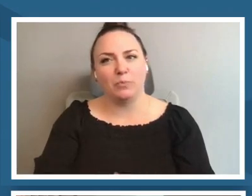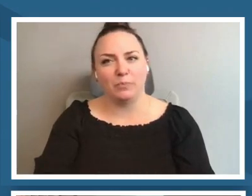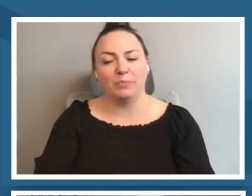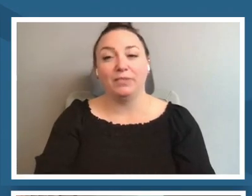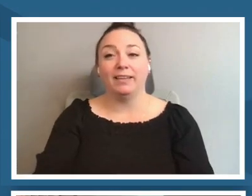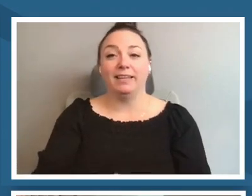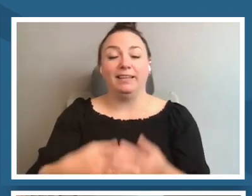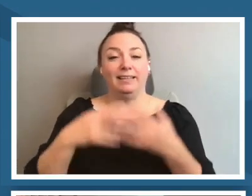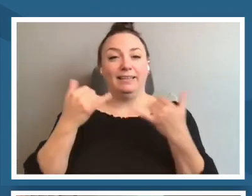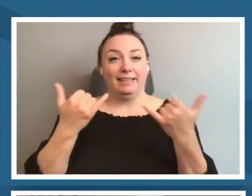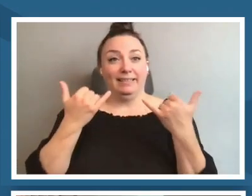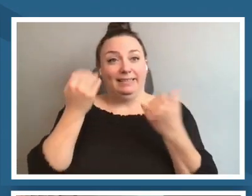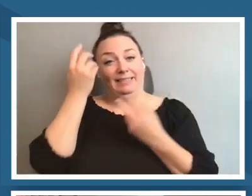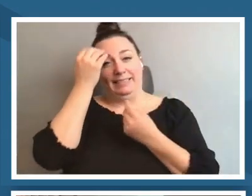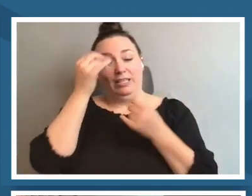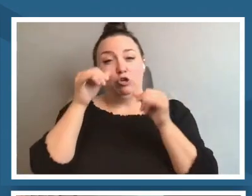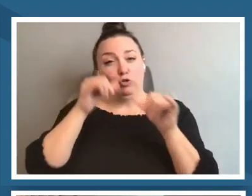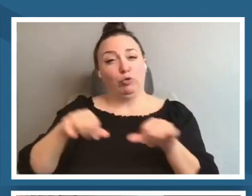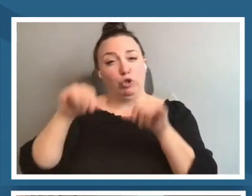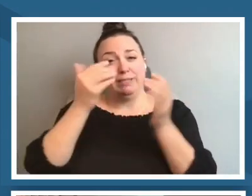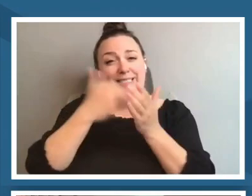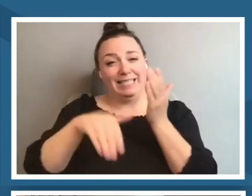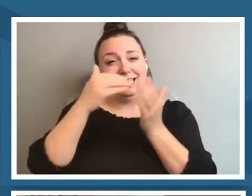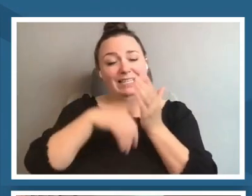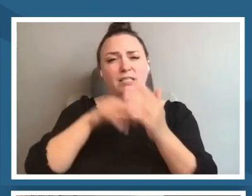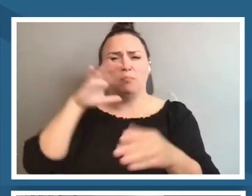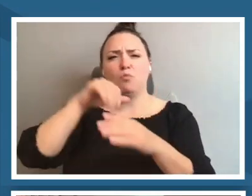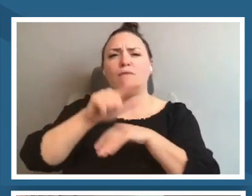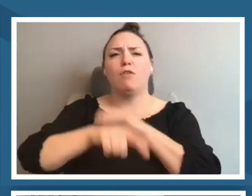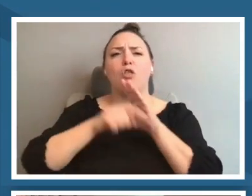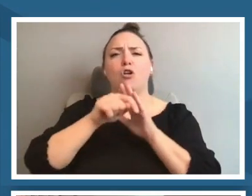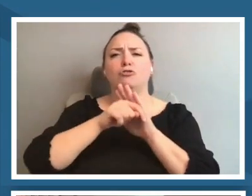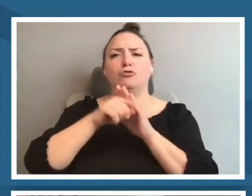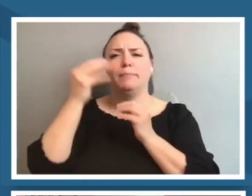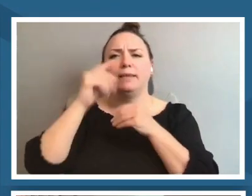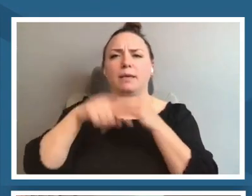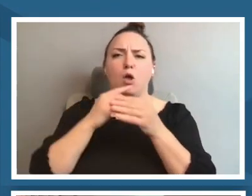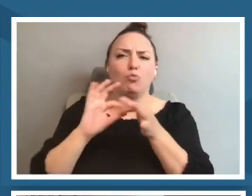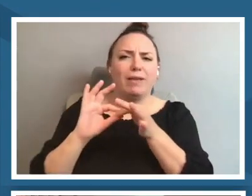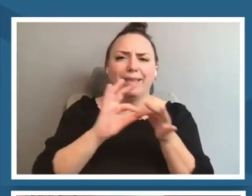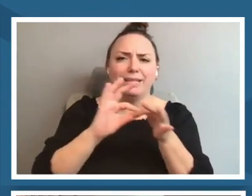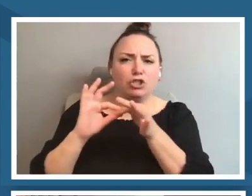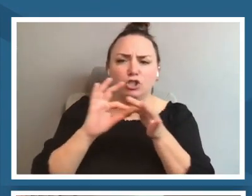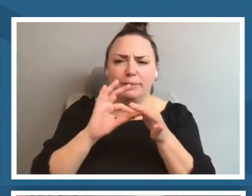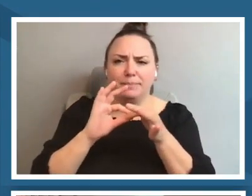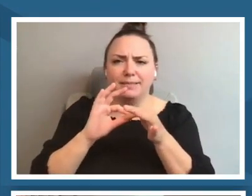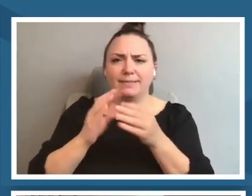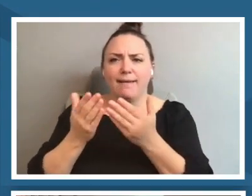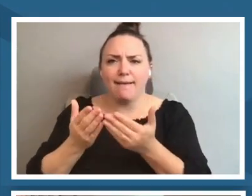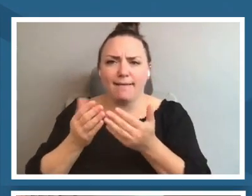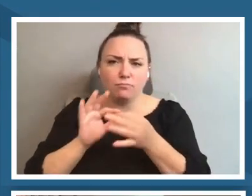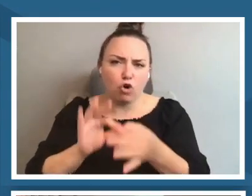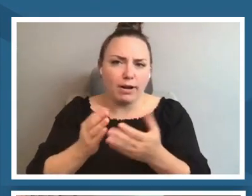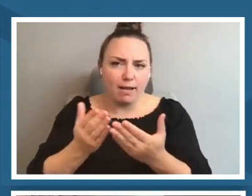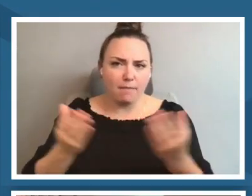is part of a long-term thinking about relationships that are in objects and